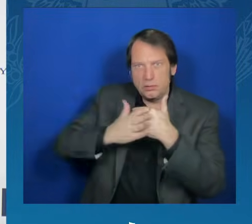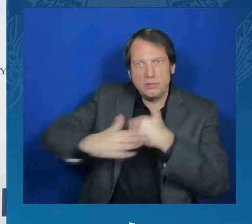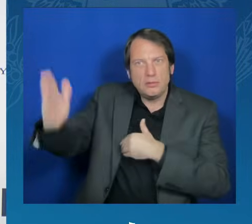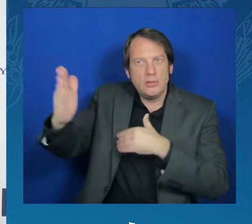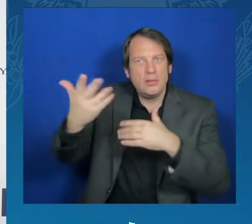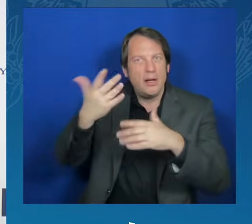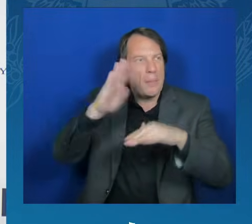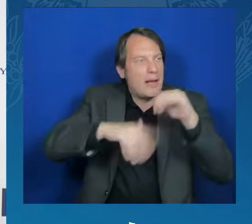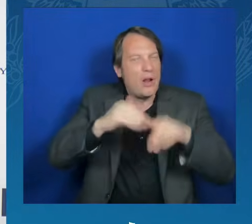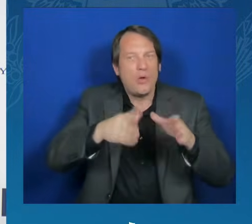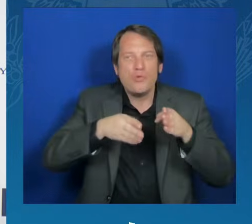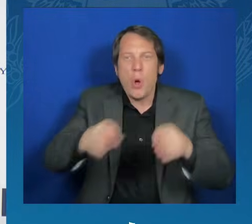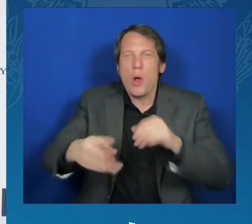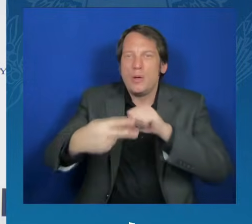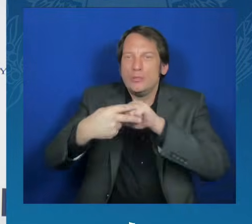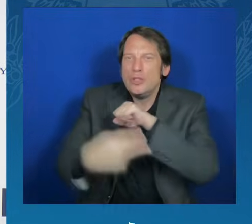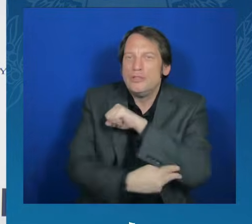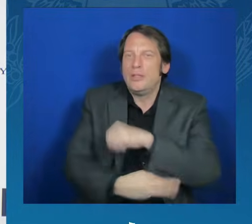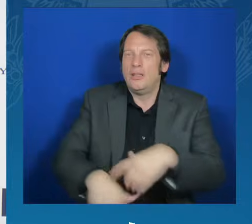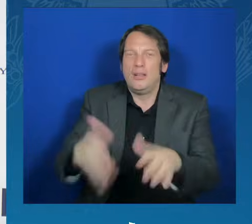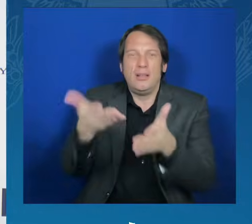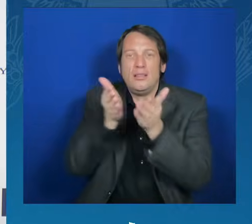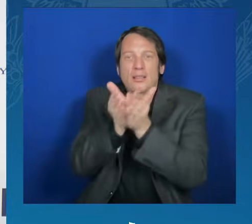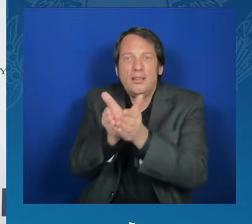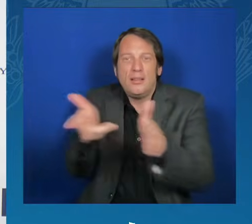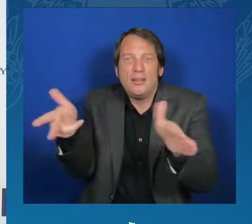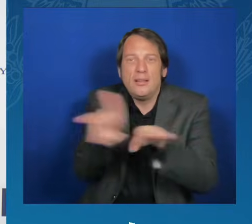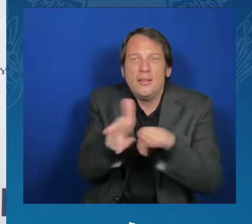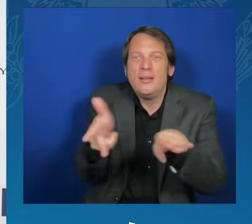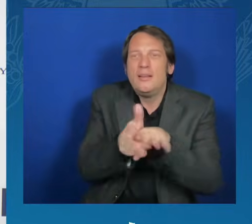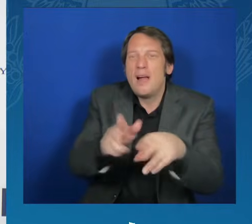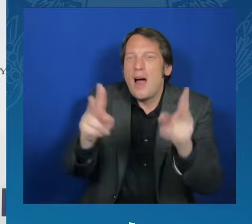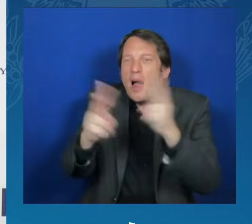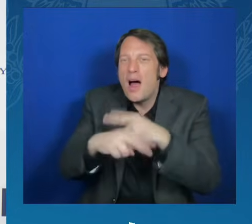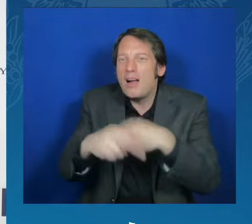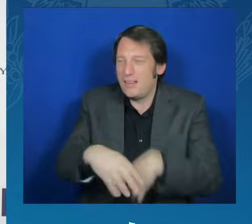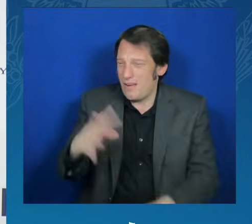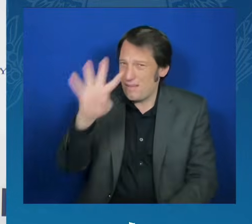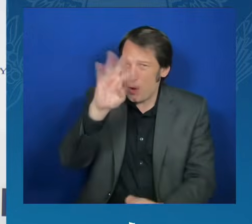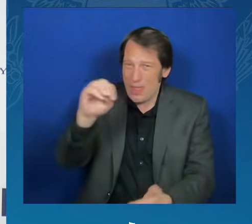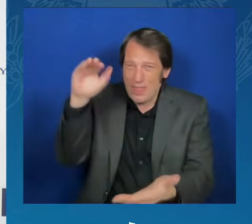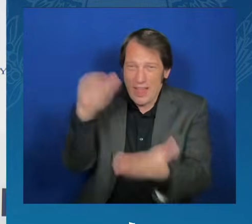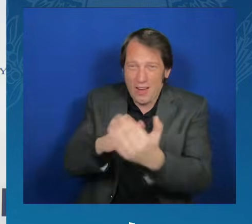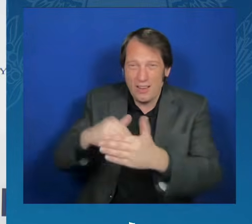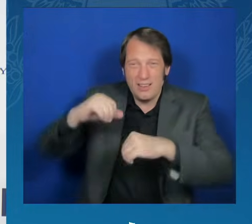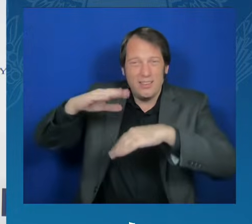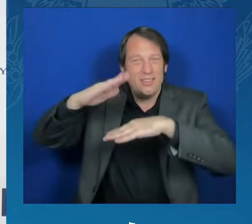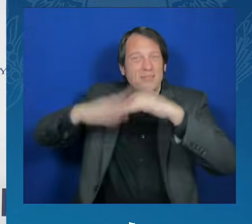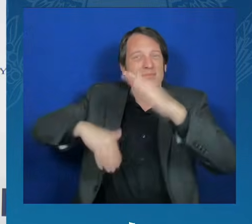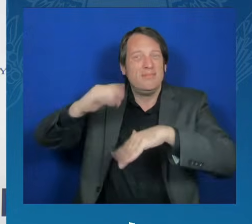We're bringing semiconductor manufacturing back to America, which will secure our supply chains